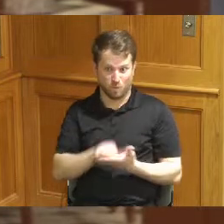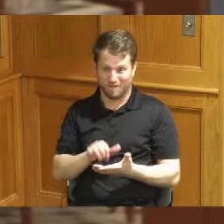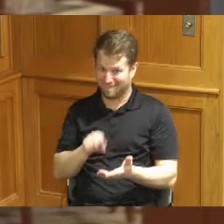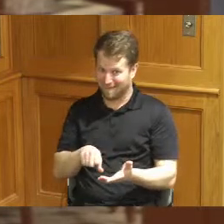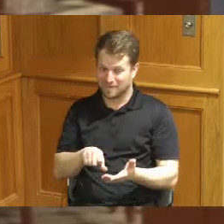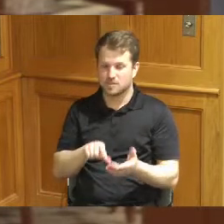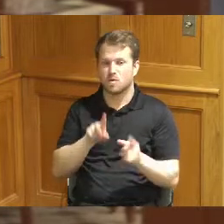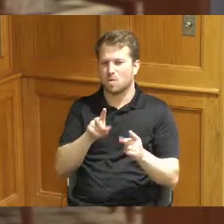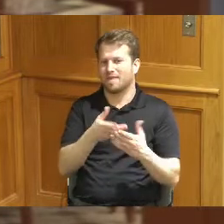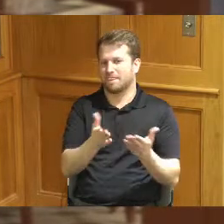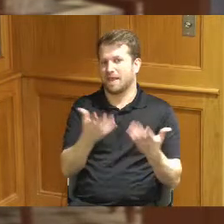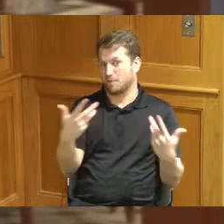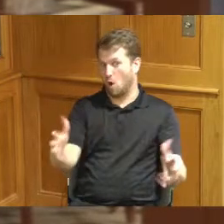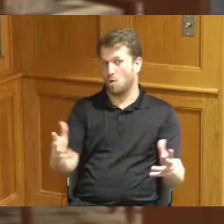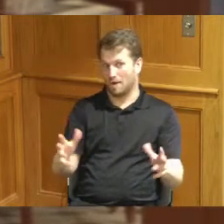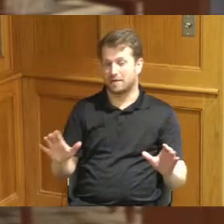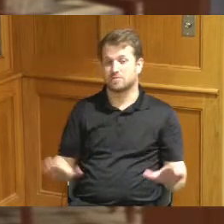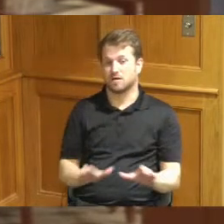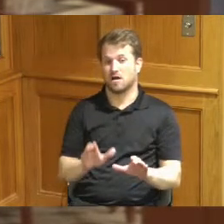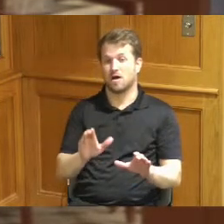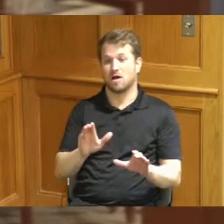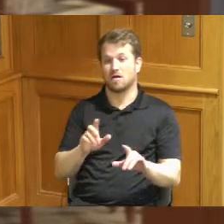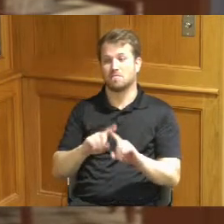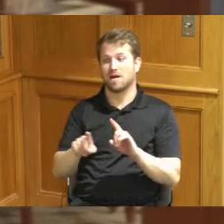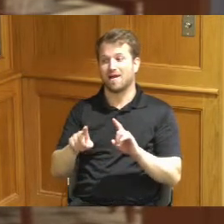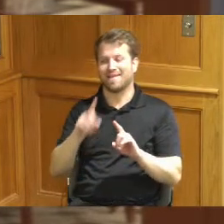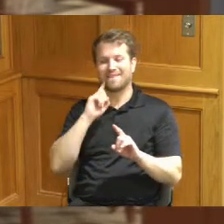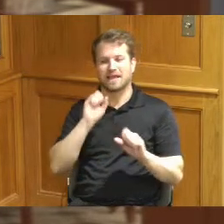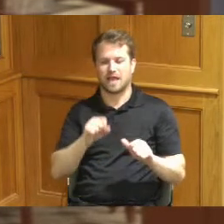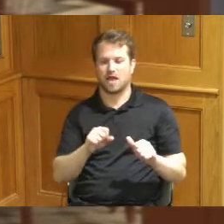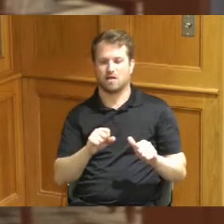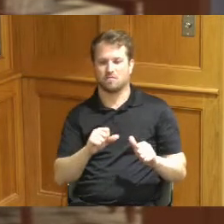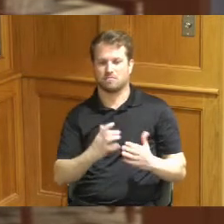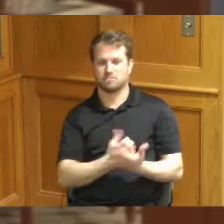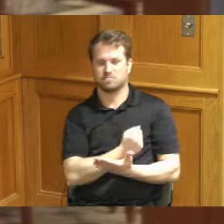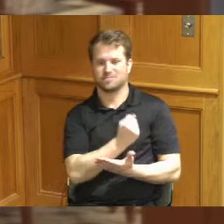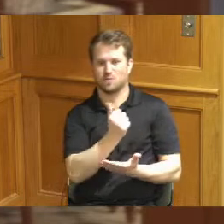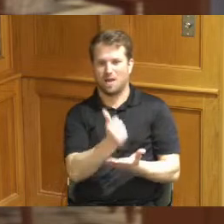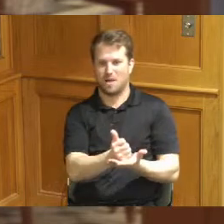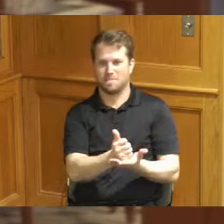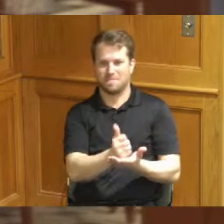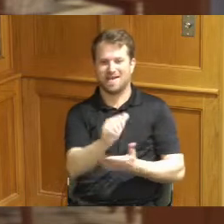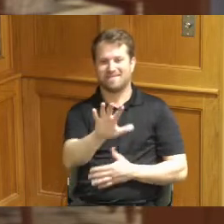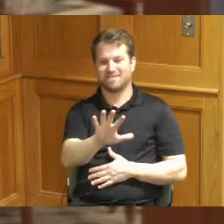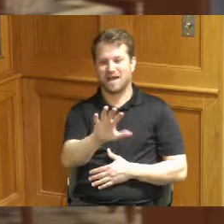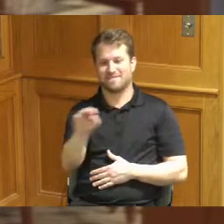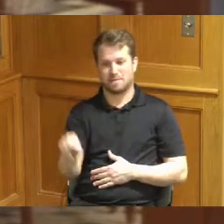we still has the opportunity to help though is you all set aside five million dollars of